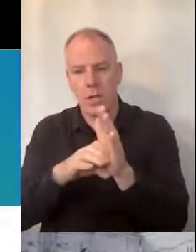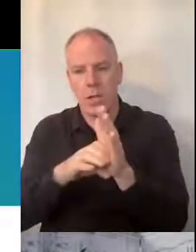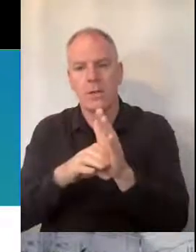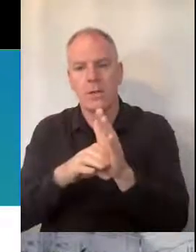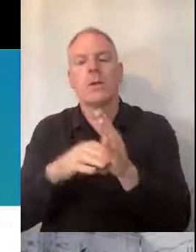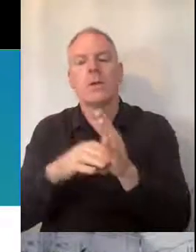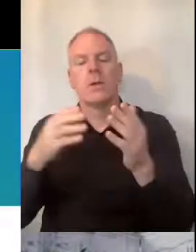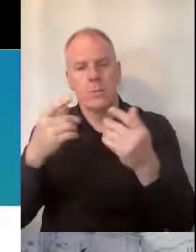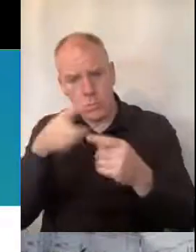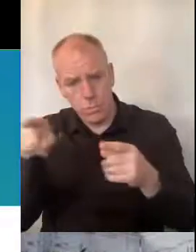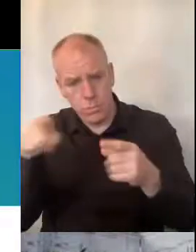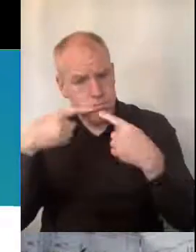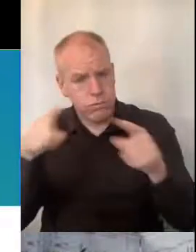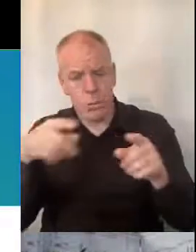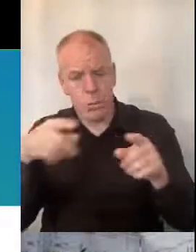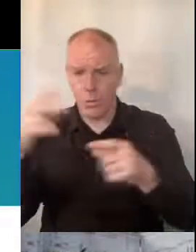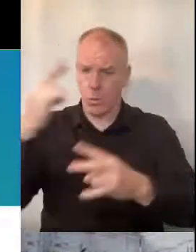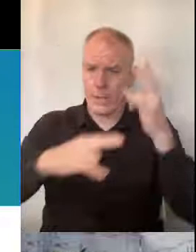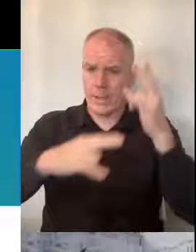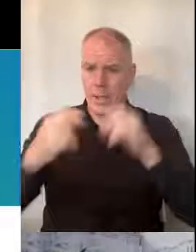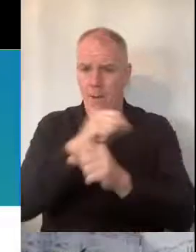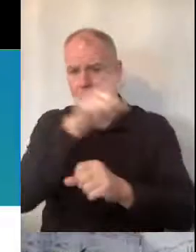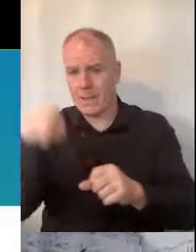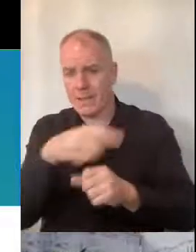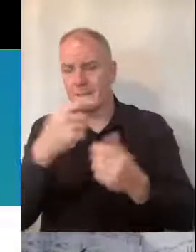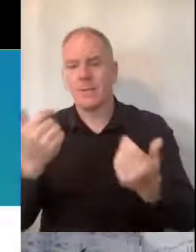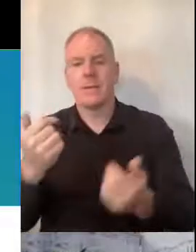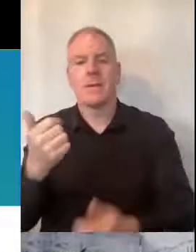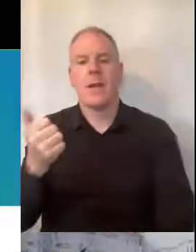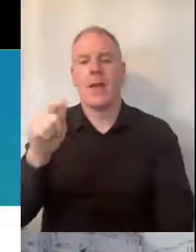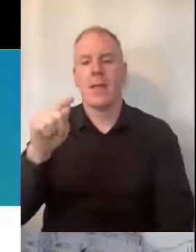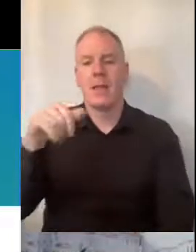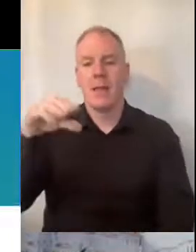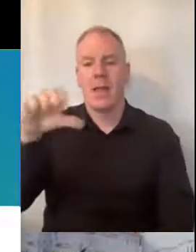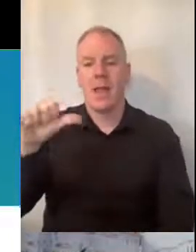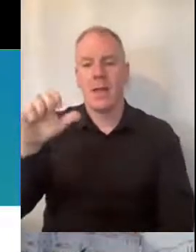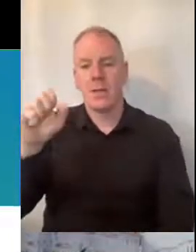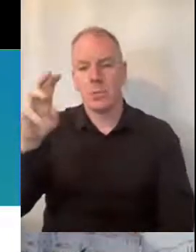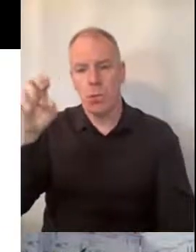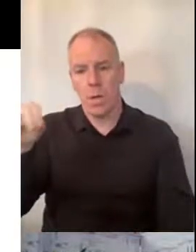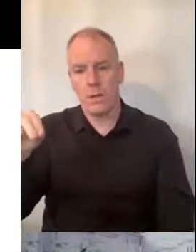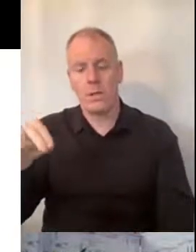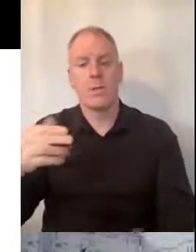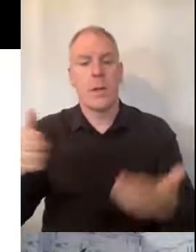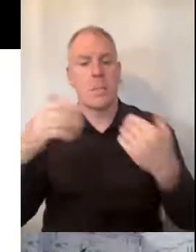If anyone wants to ask me anything later. So I'm going to come back to the teaching and learning principles.